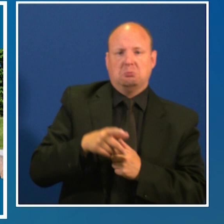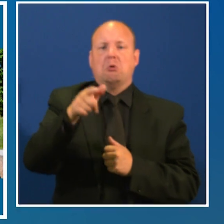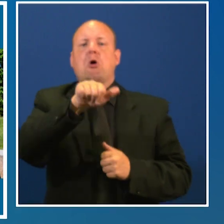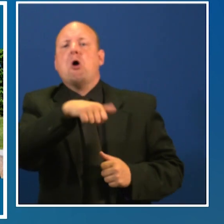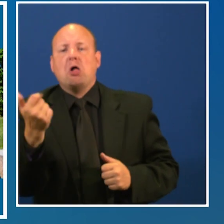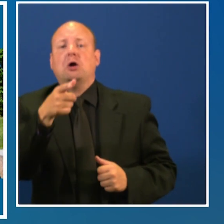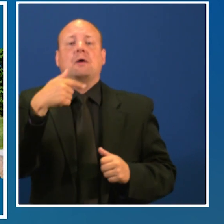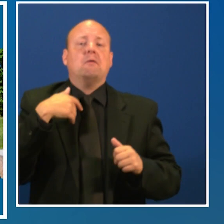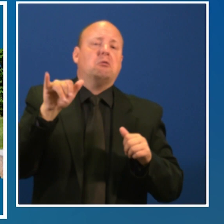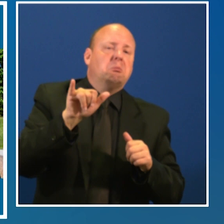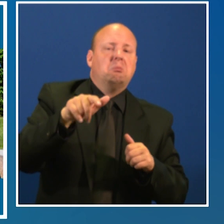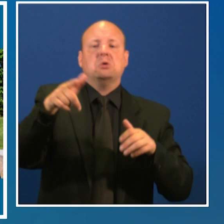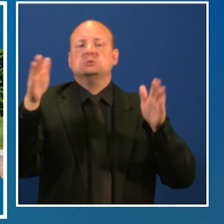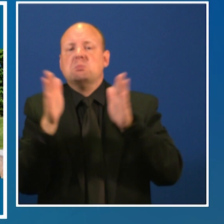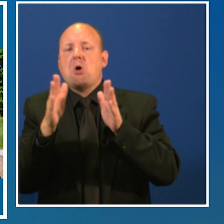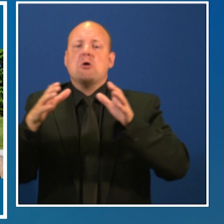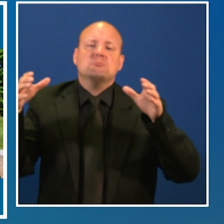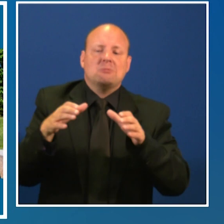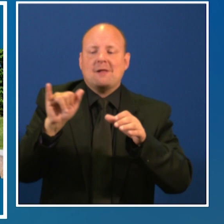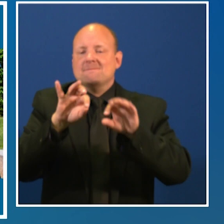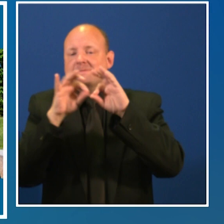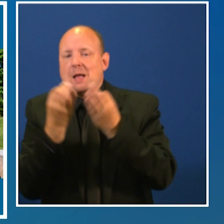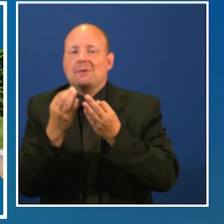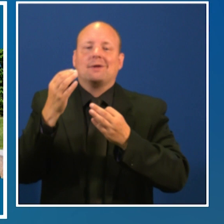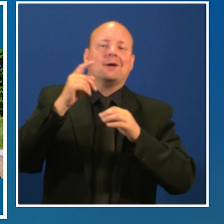for the whole family at eight neighborhood parks. We're